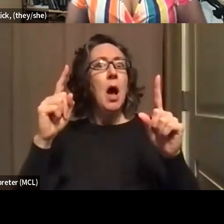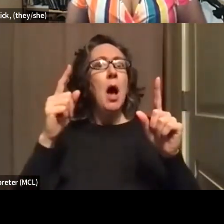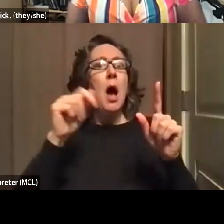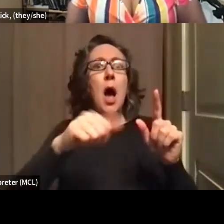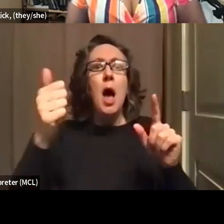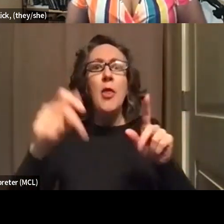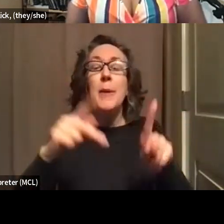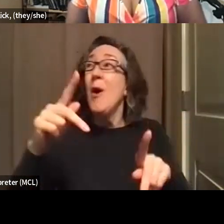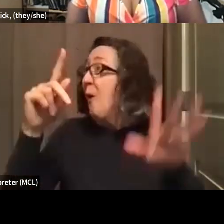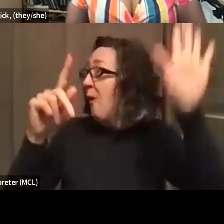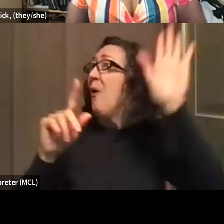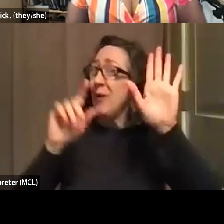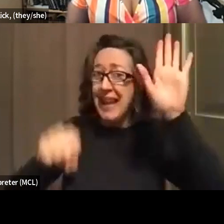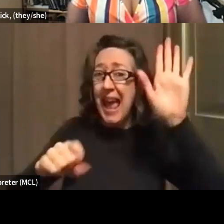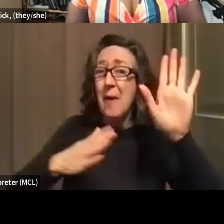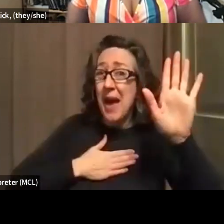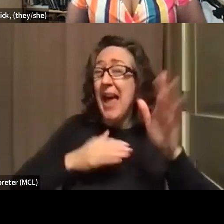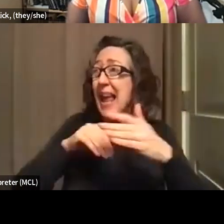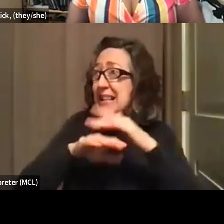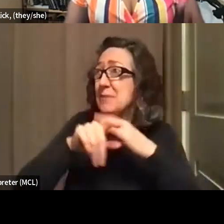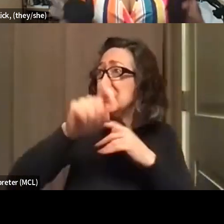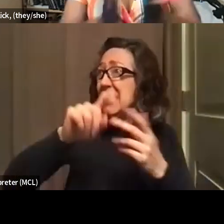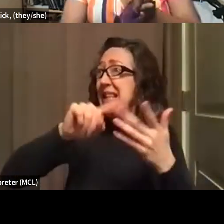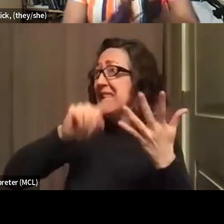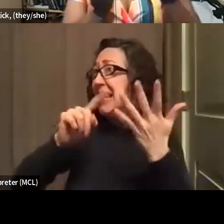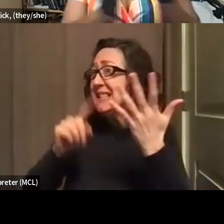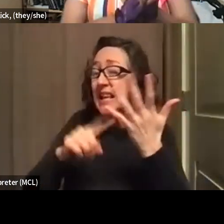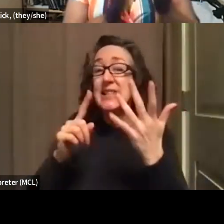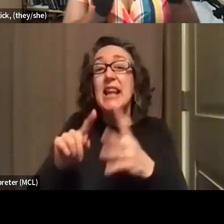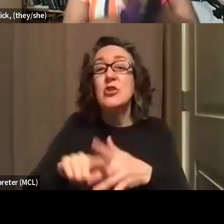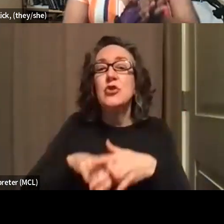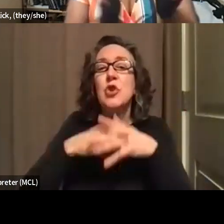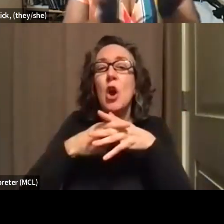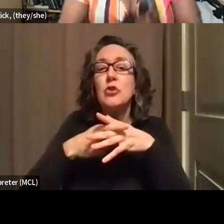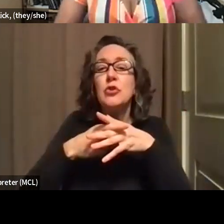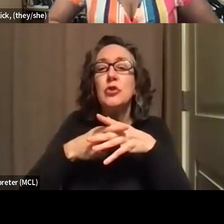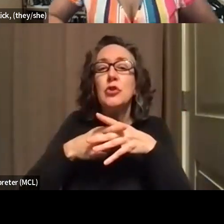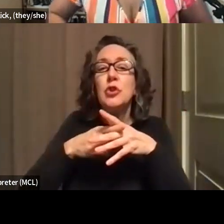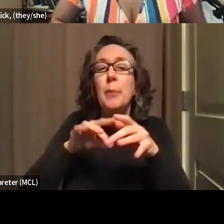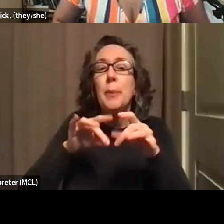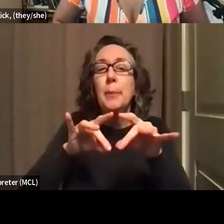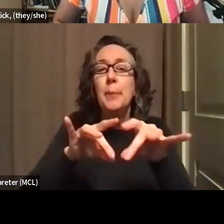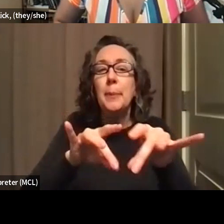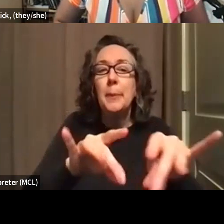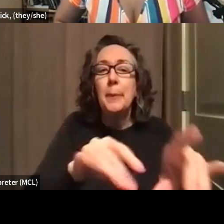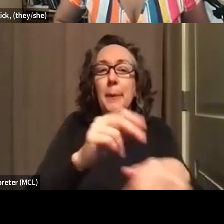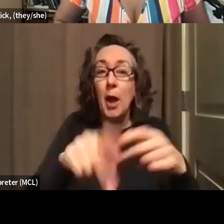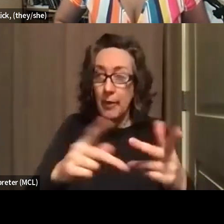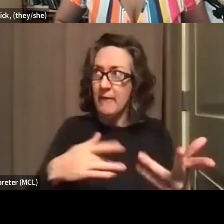everyone starts to name their accessibility needs because they now feel as though they have permission.